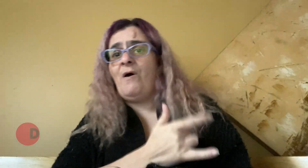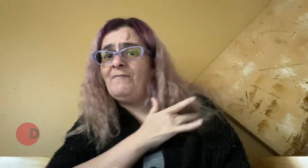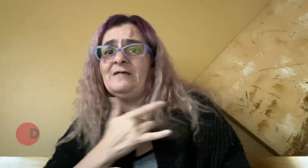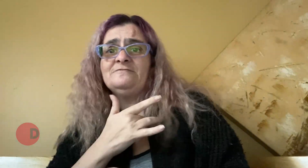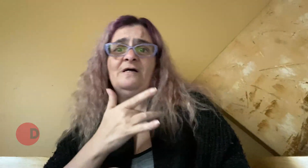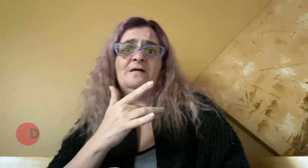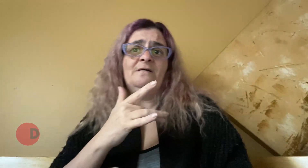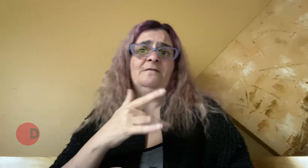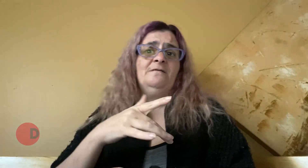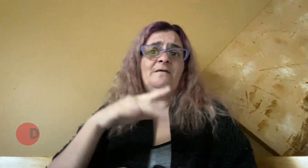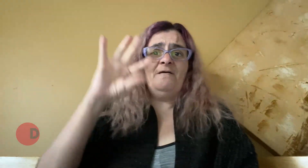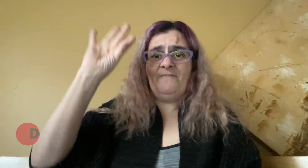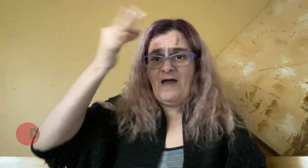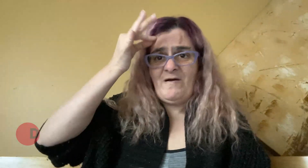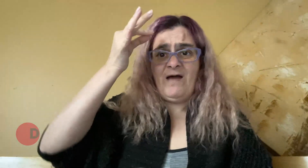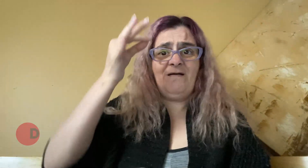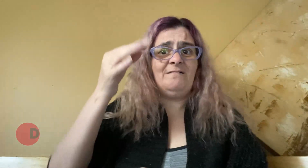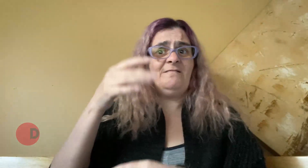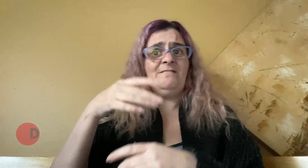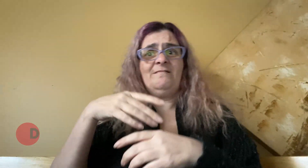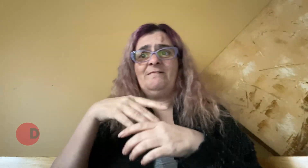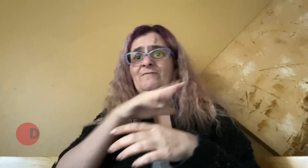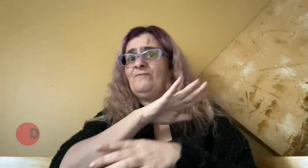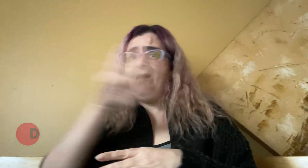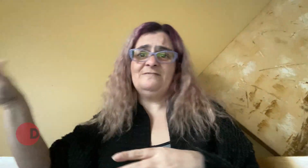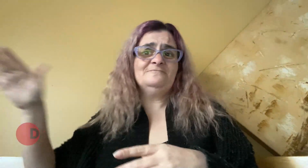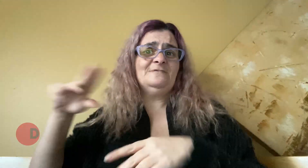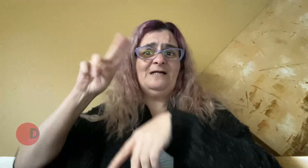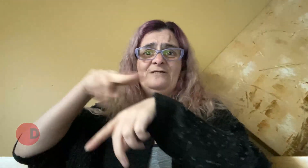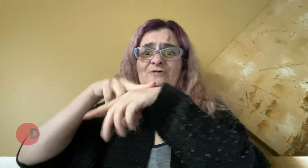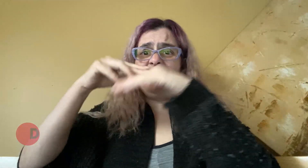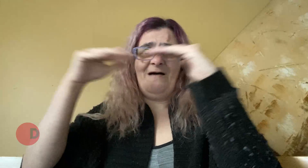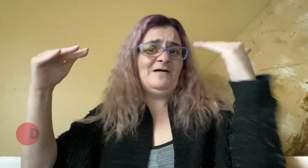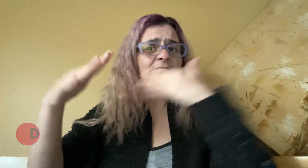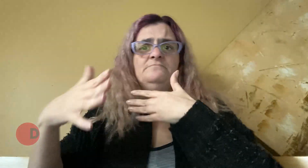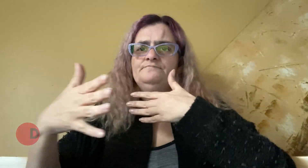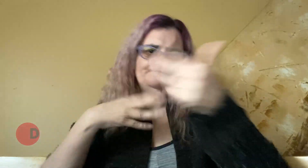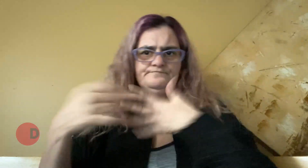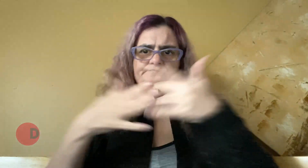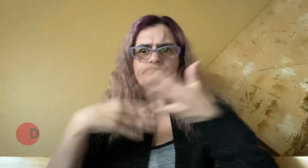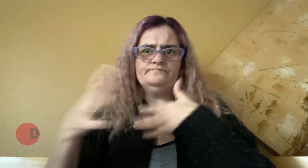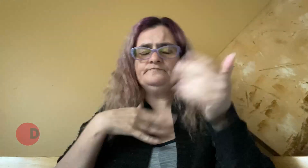no matter if local, provincial or federal level...